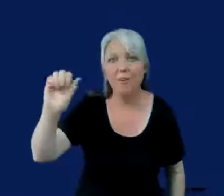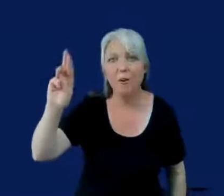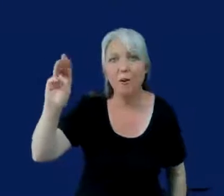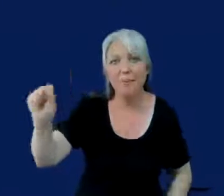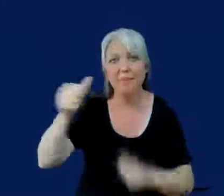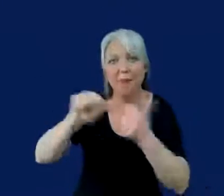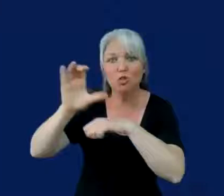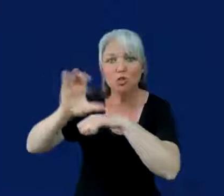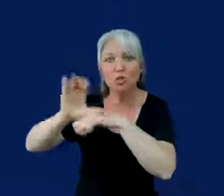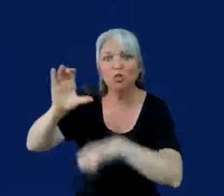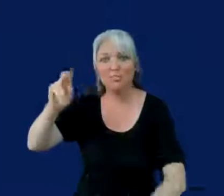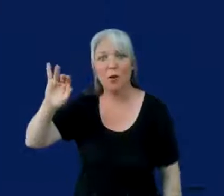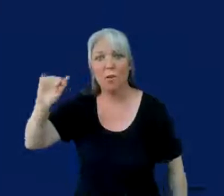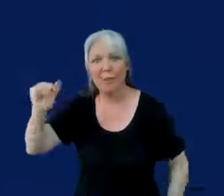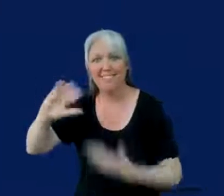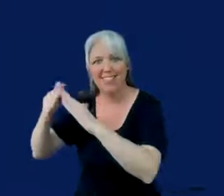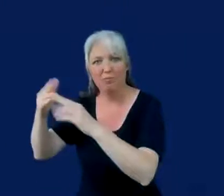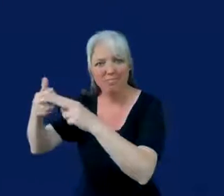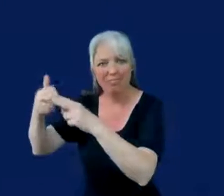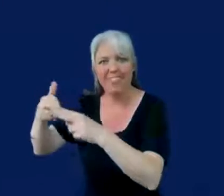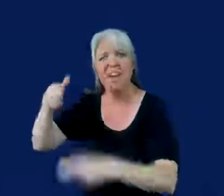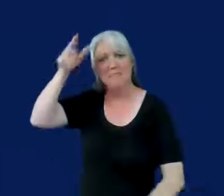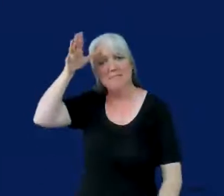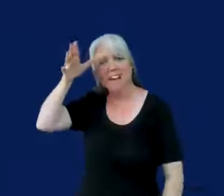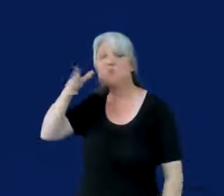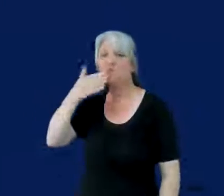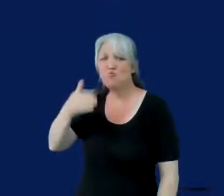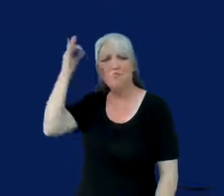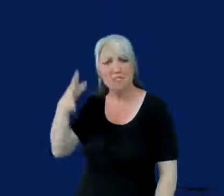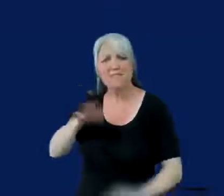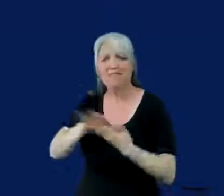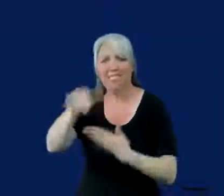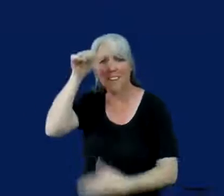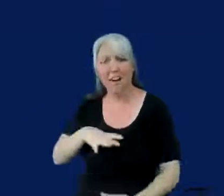My daddy is a good preacher and a nice man, but sometimes it’s hard for me to think